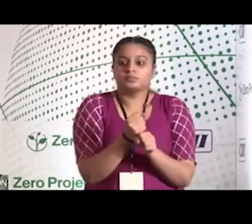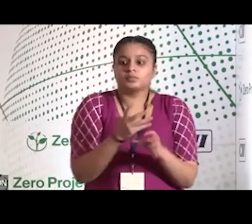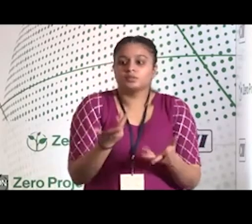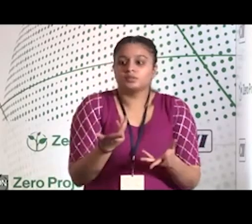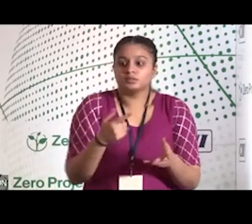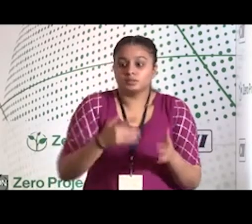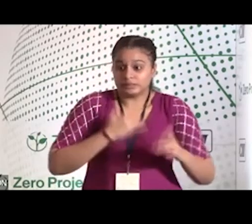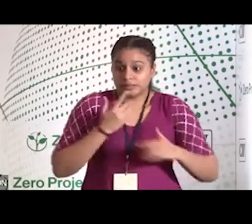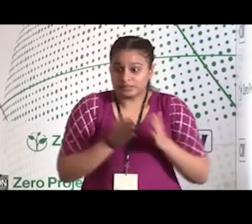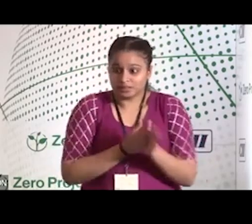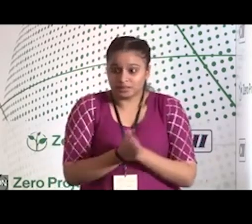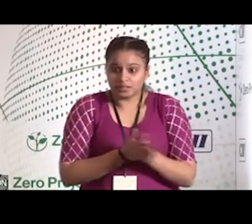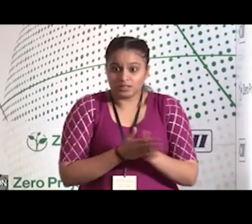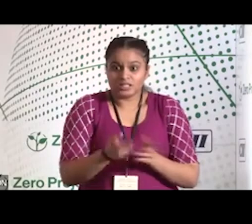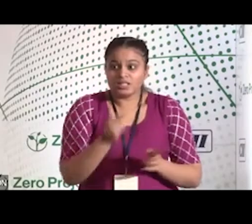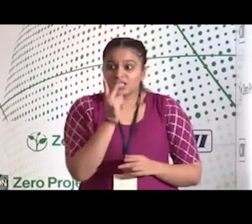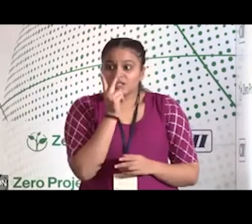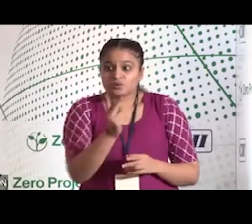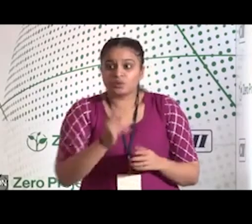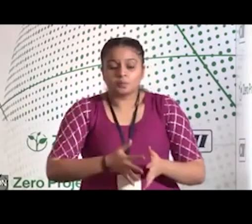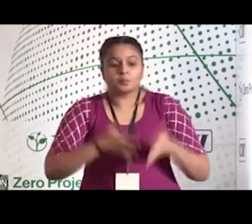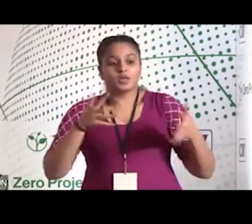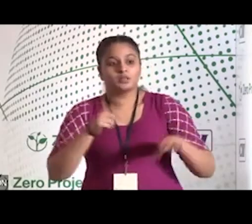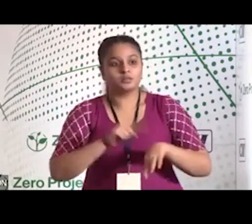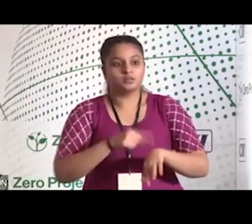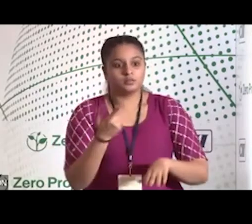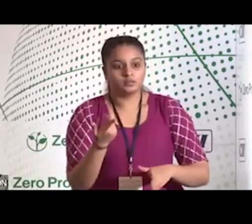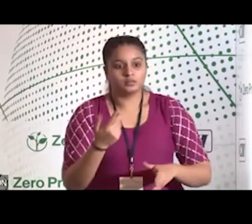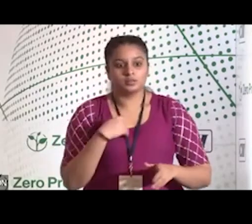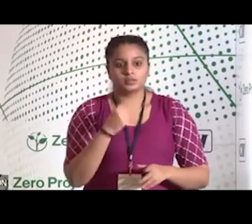or she saw such a big opportunity in it and she sees that,